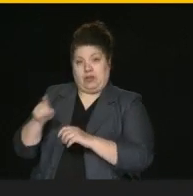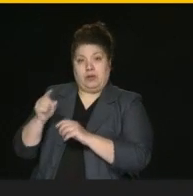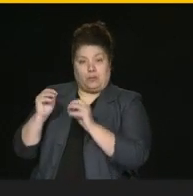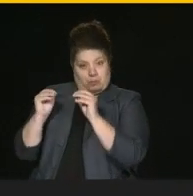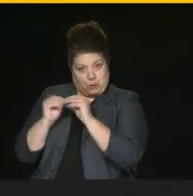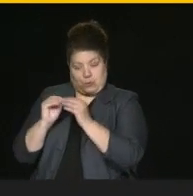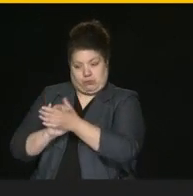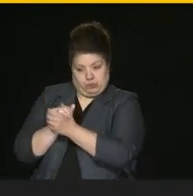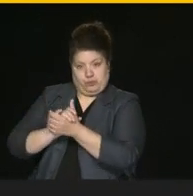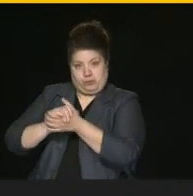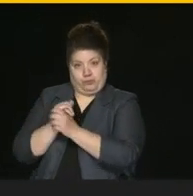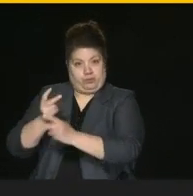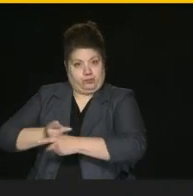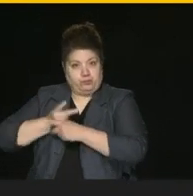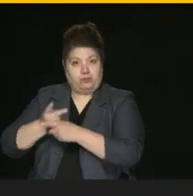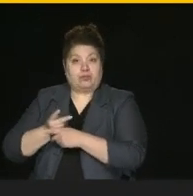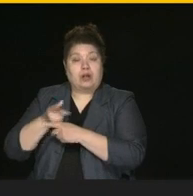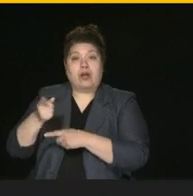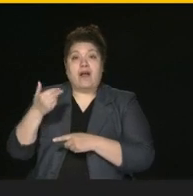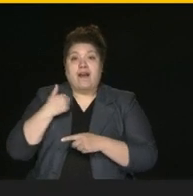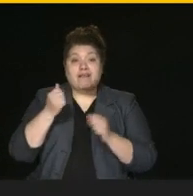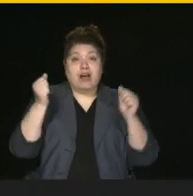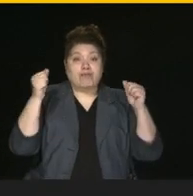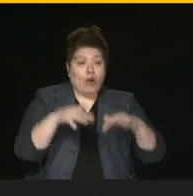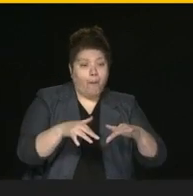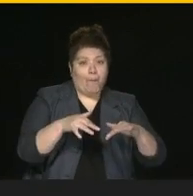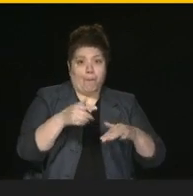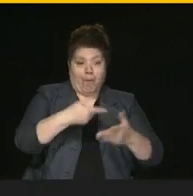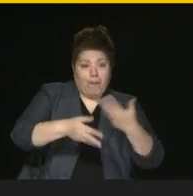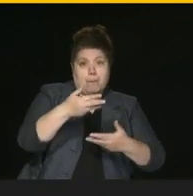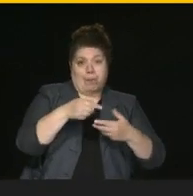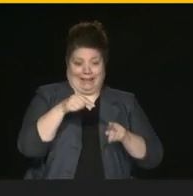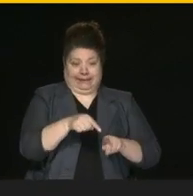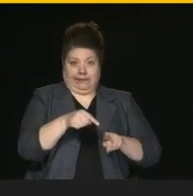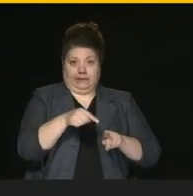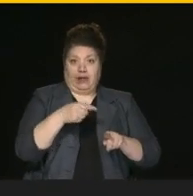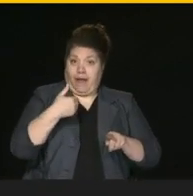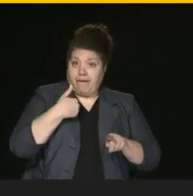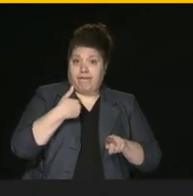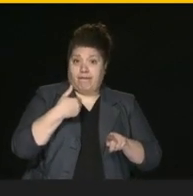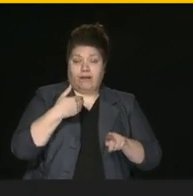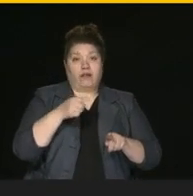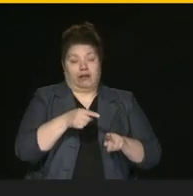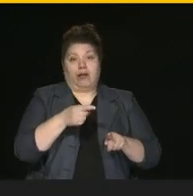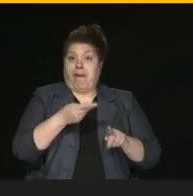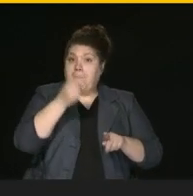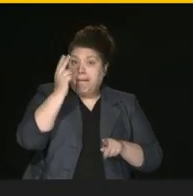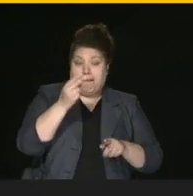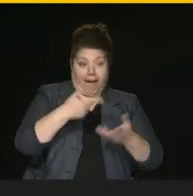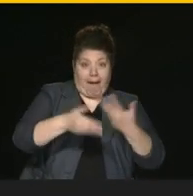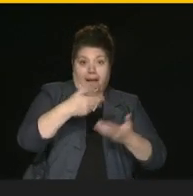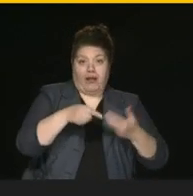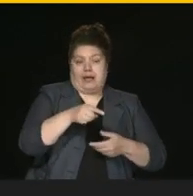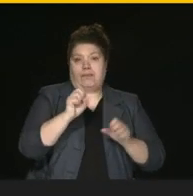SEEING VERY STRICT MEASURES, IN PLACE IN NURSING HOMES, OTHER SETTINGS, CERTAINLY IF YOU ARE